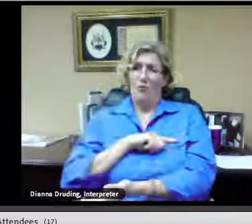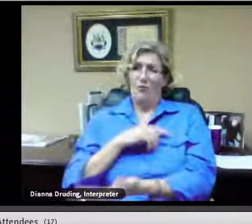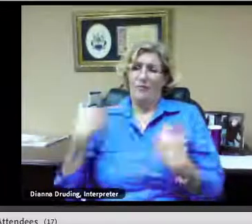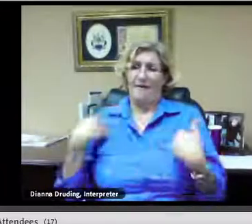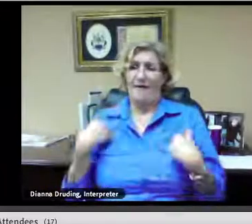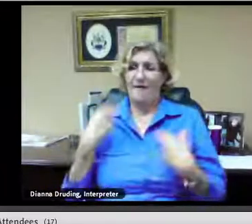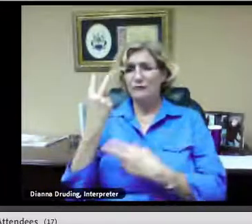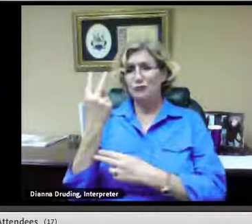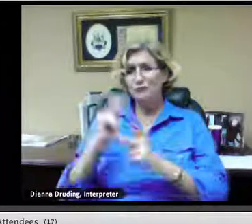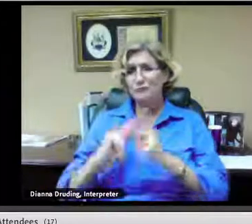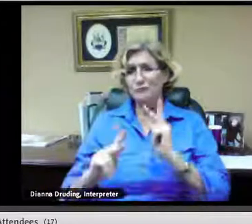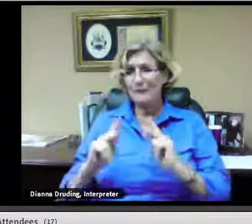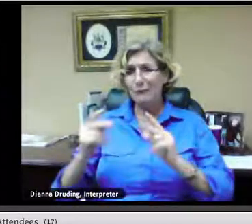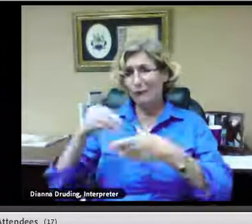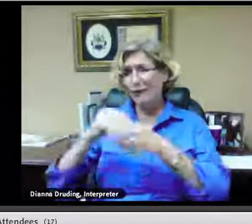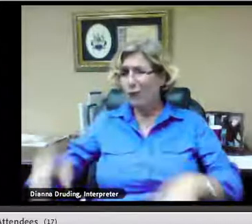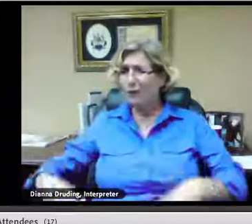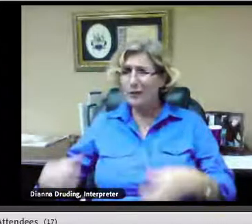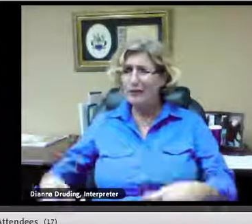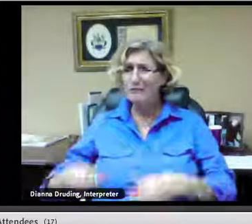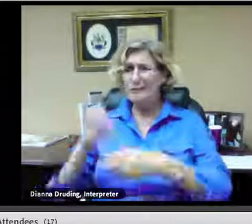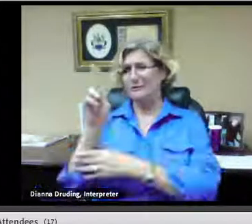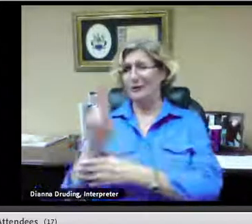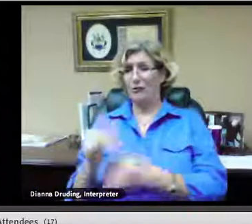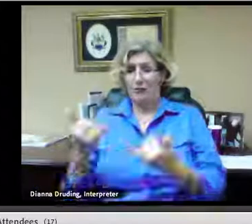Okay? But when you recognize, like, "Hey, that's ableism.